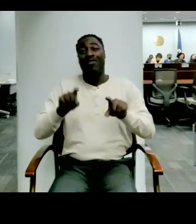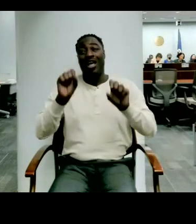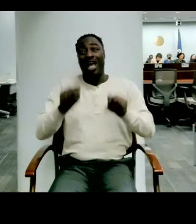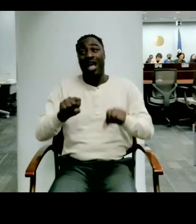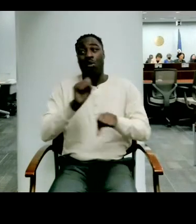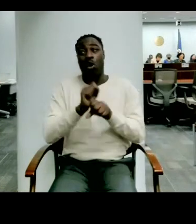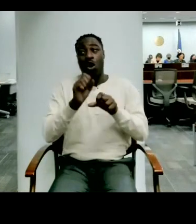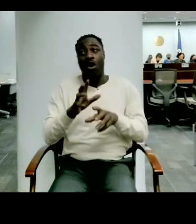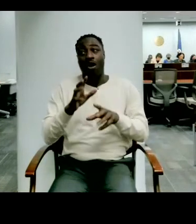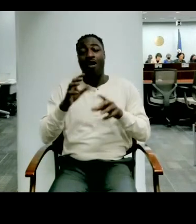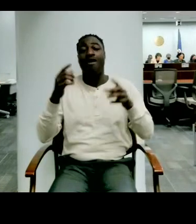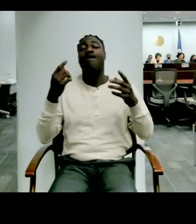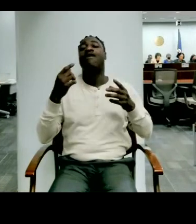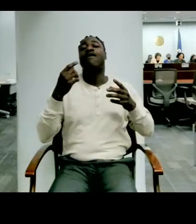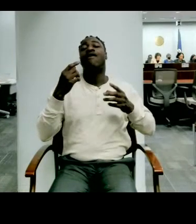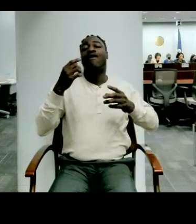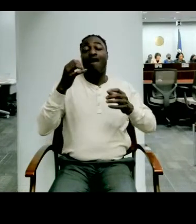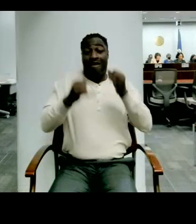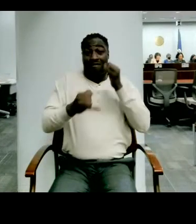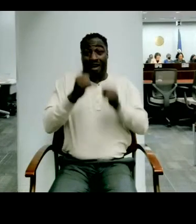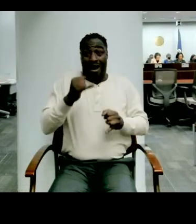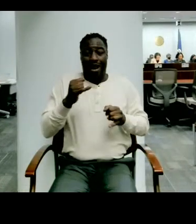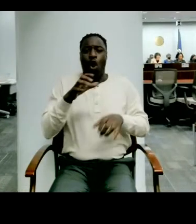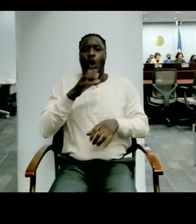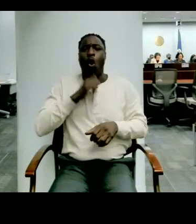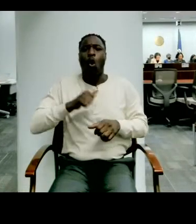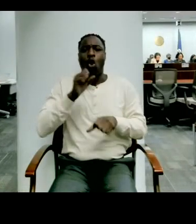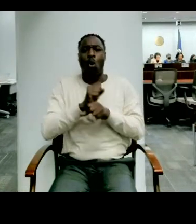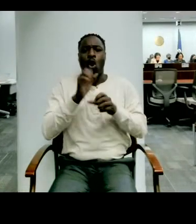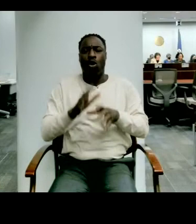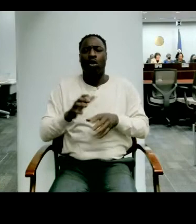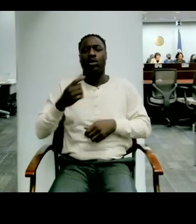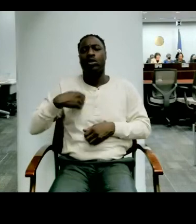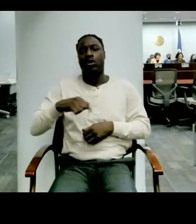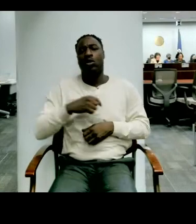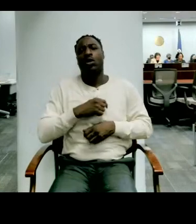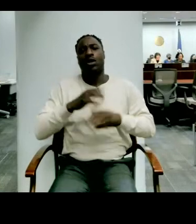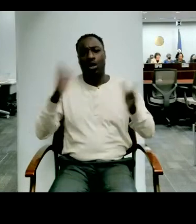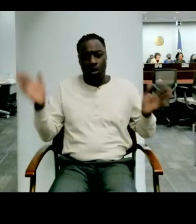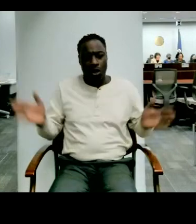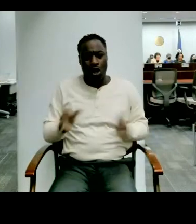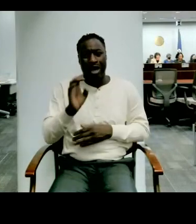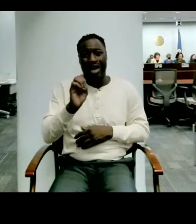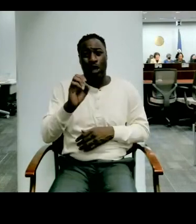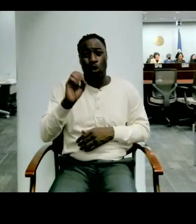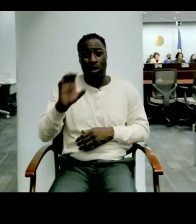Finally I'd like to touch on older workers, urges the EEOC to take a leadership role with